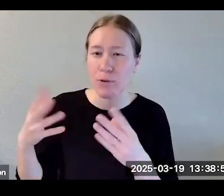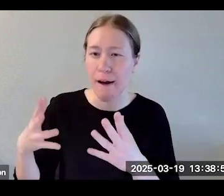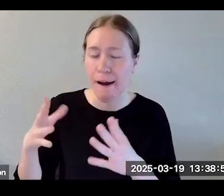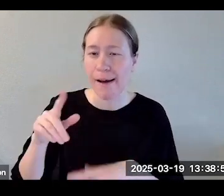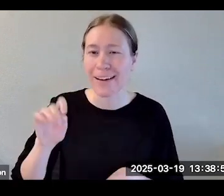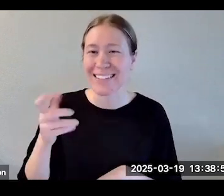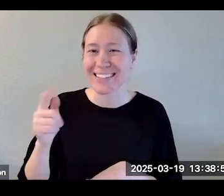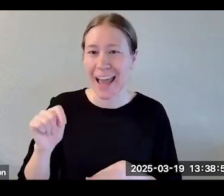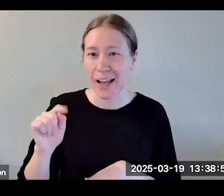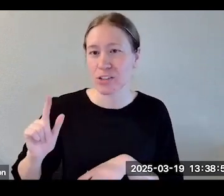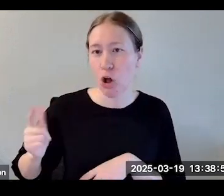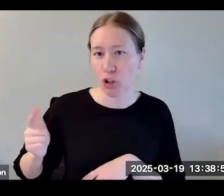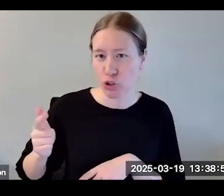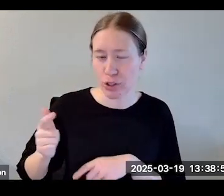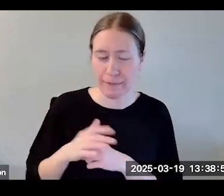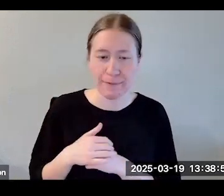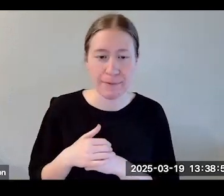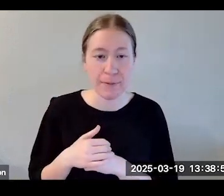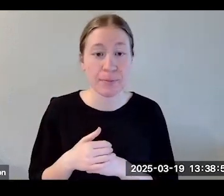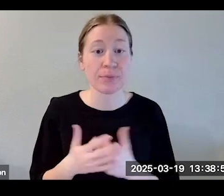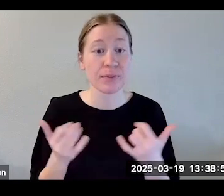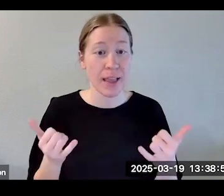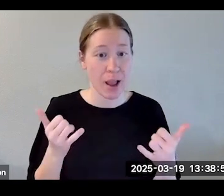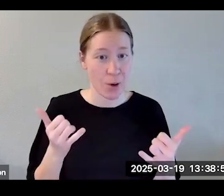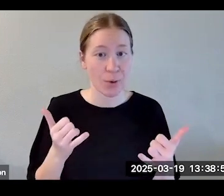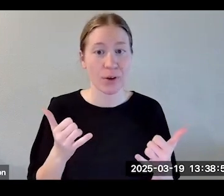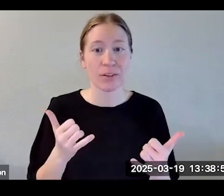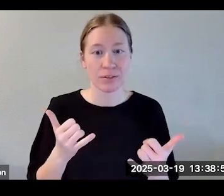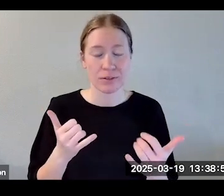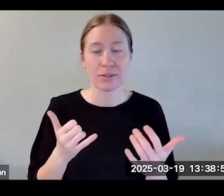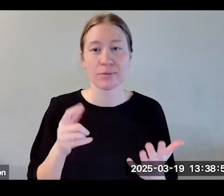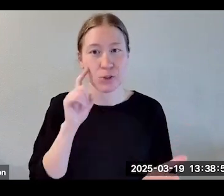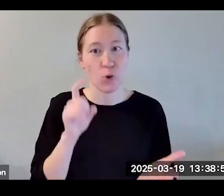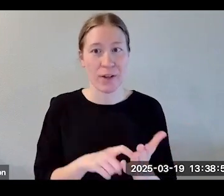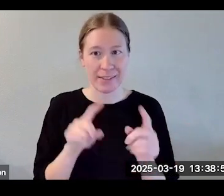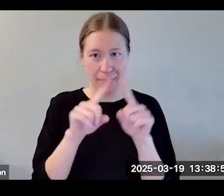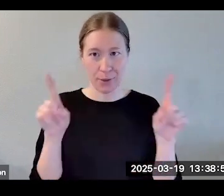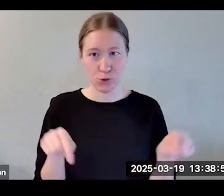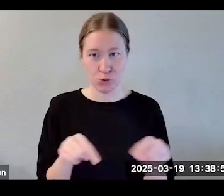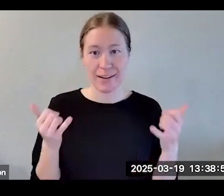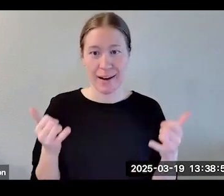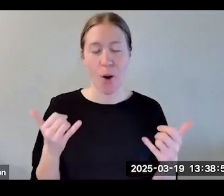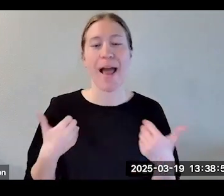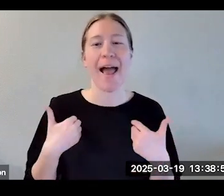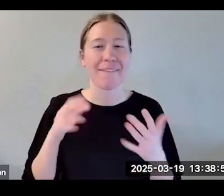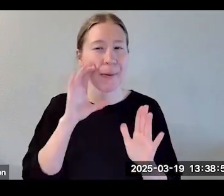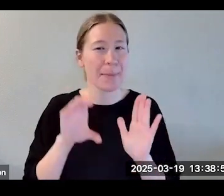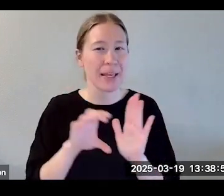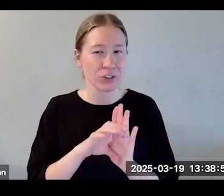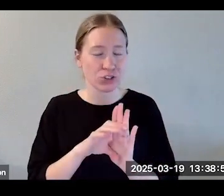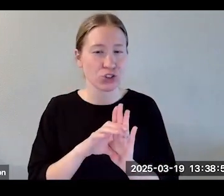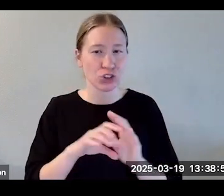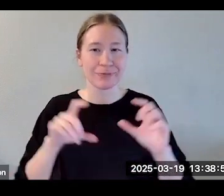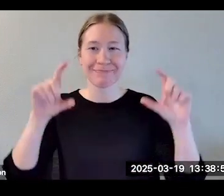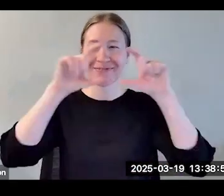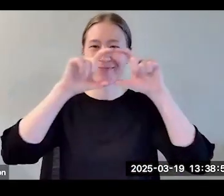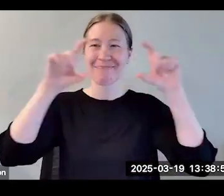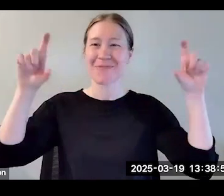So on the screen right now in my Word document, I have an image of the top ribbon area